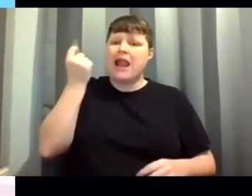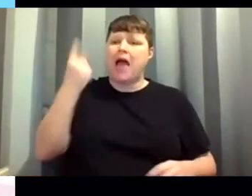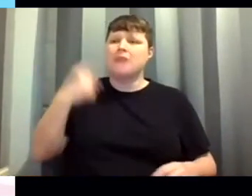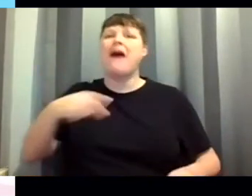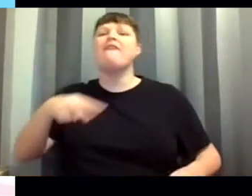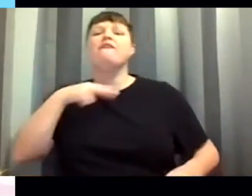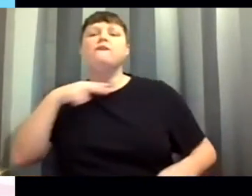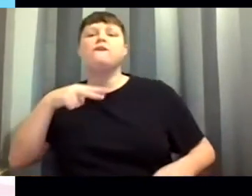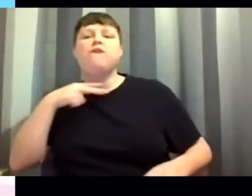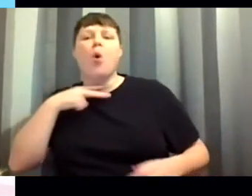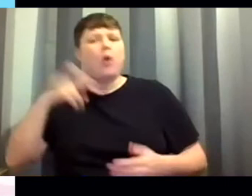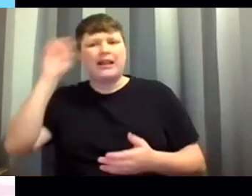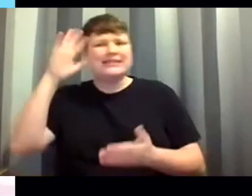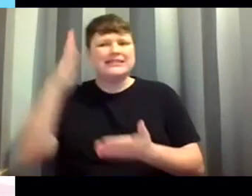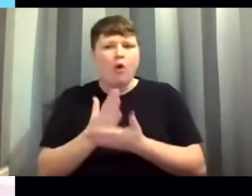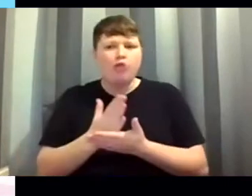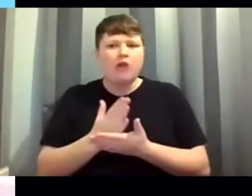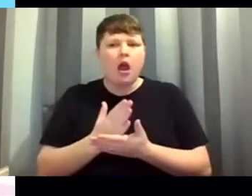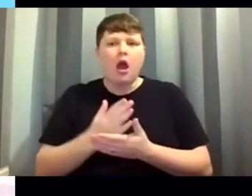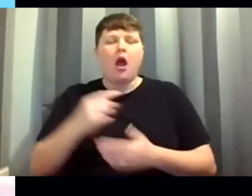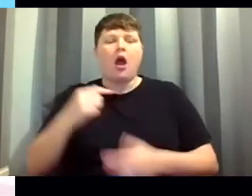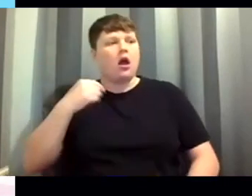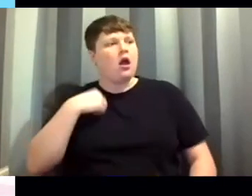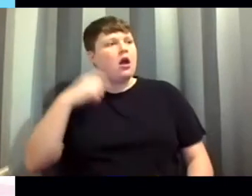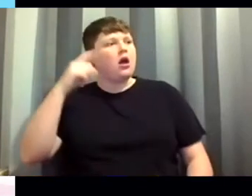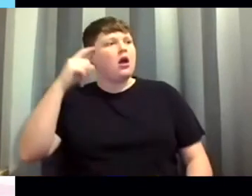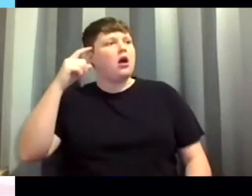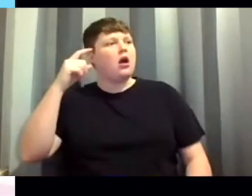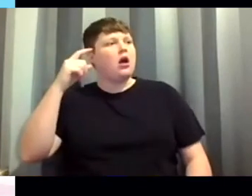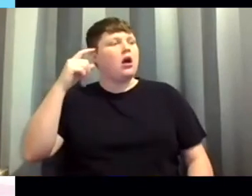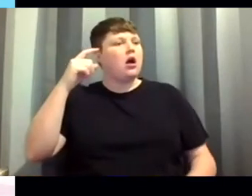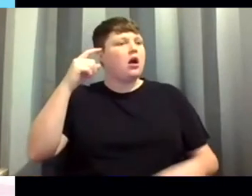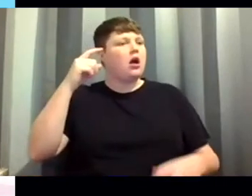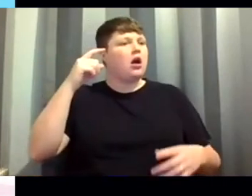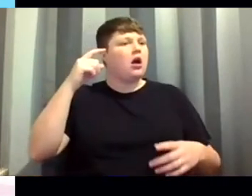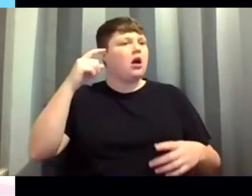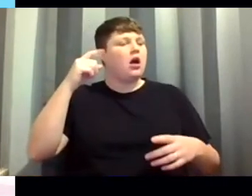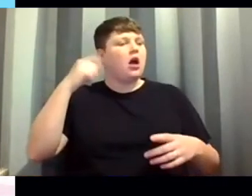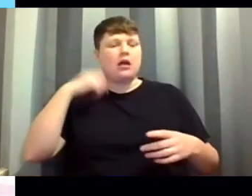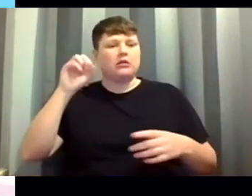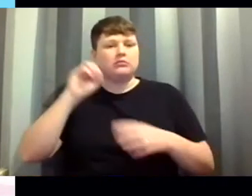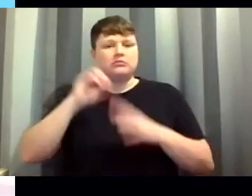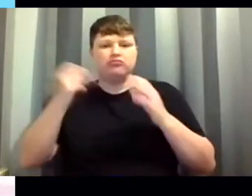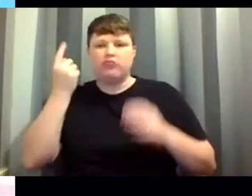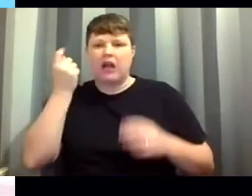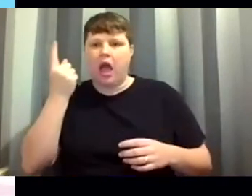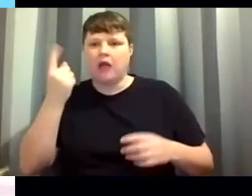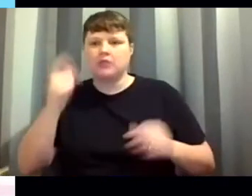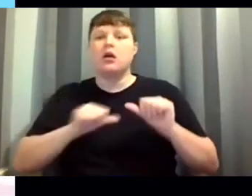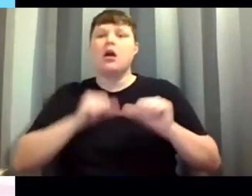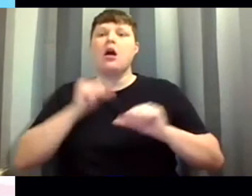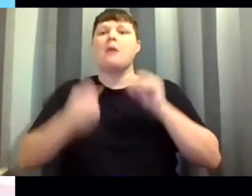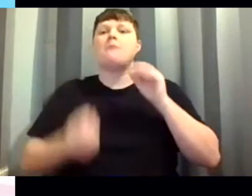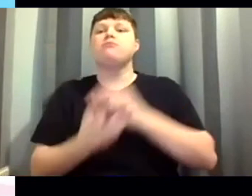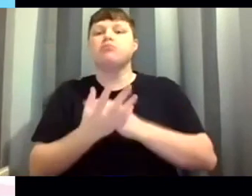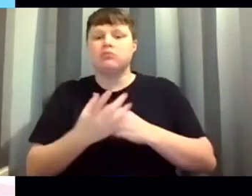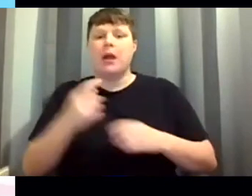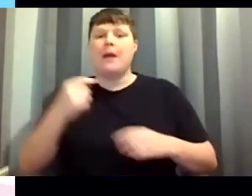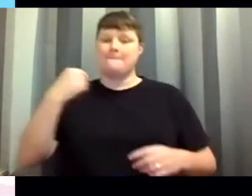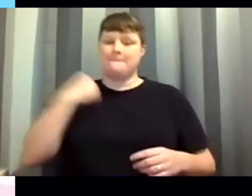figured, like, "oh, I like my voice there" and hormonal dysphoria was just my testosterone went and I felt...